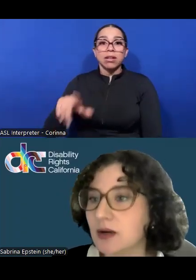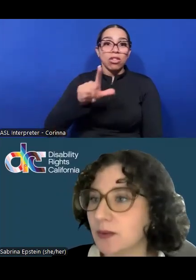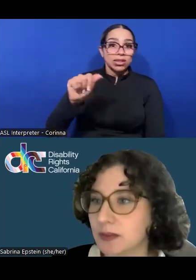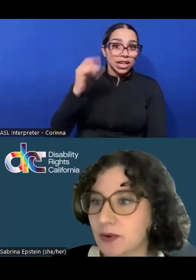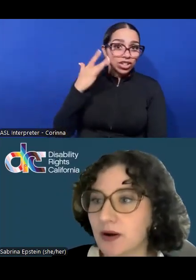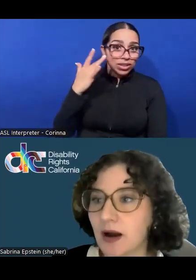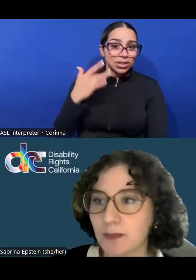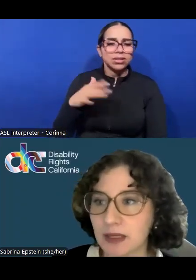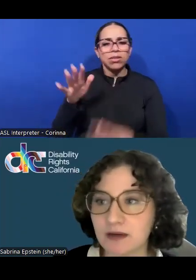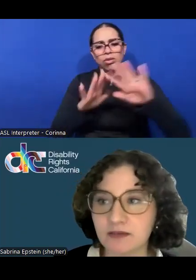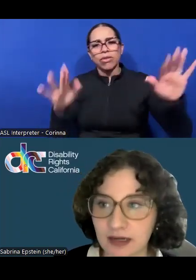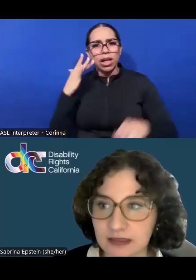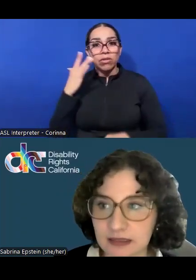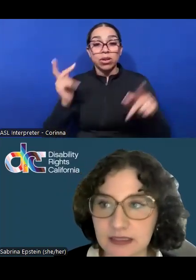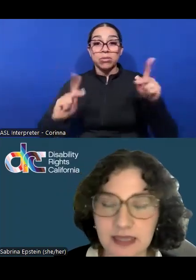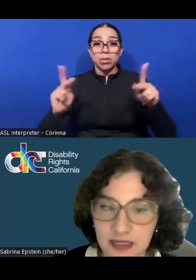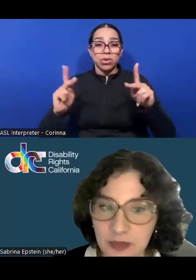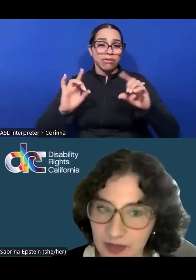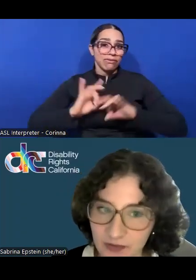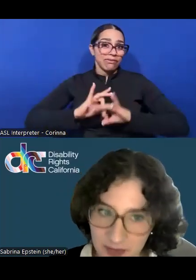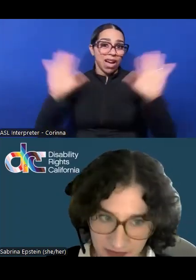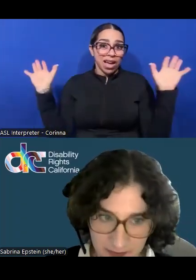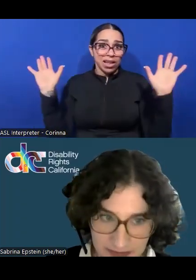where people are being violently taken away from their families.